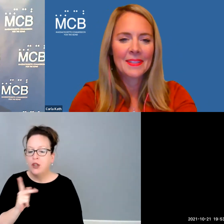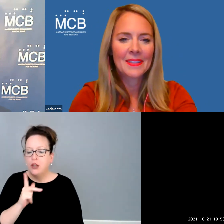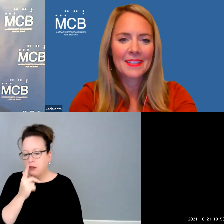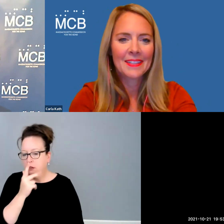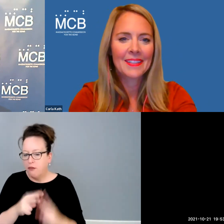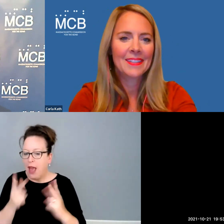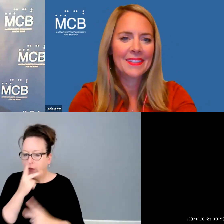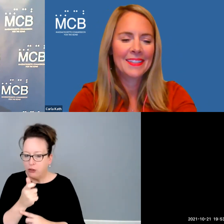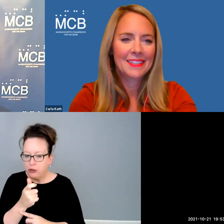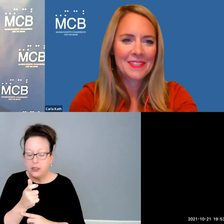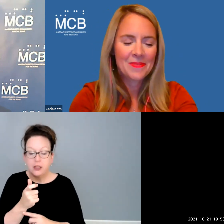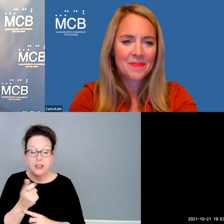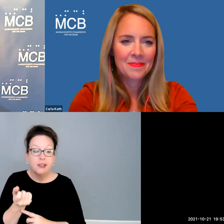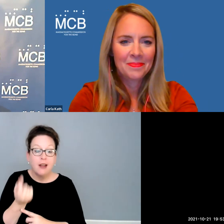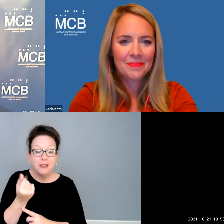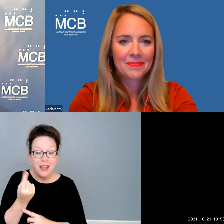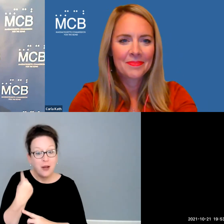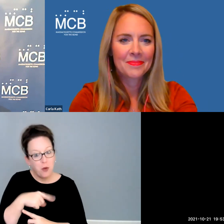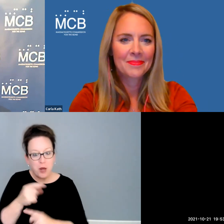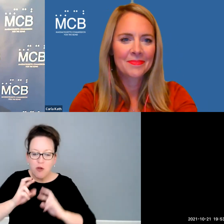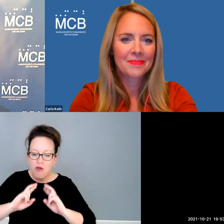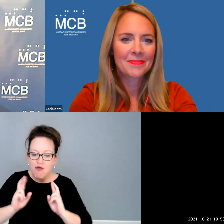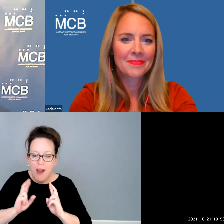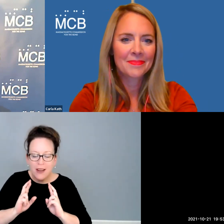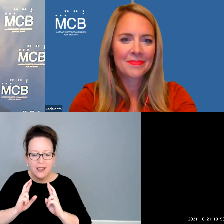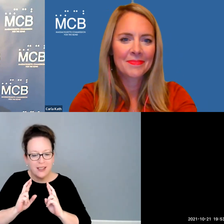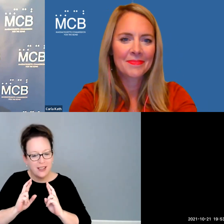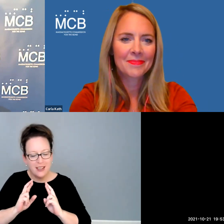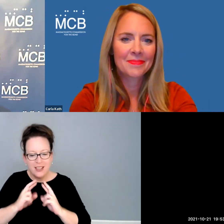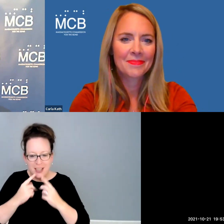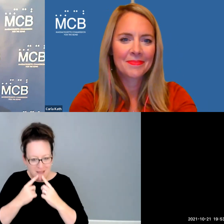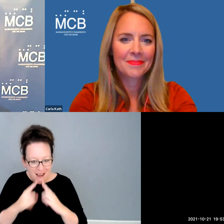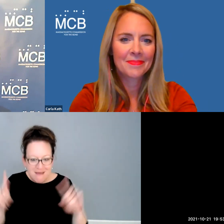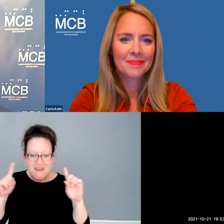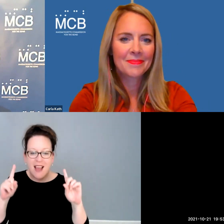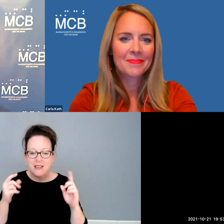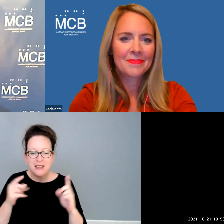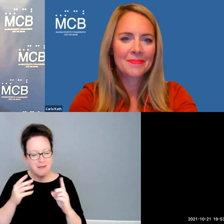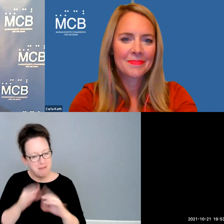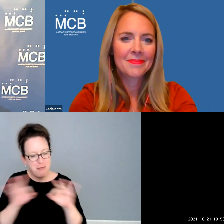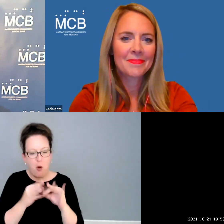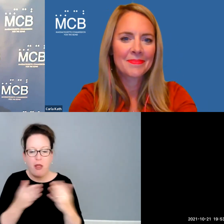to make some major announcements, and and move, and then COVID-19 happen. So, some things I don't